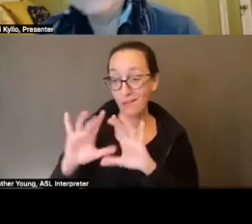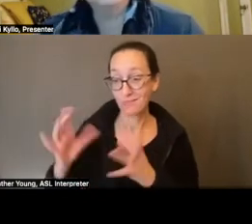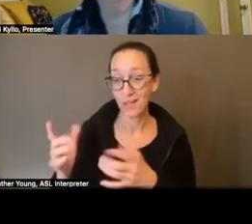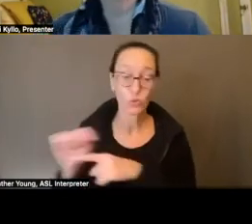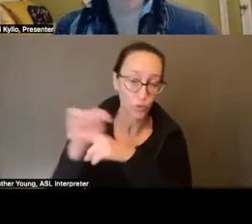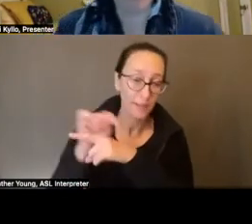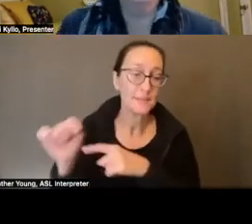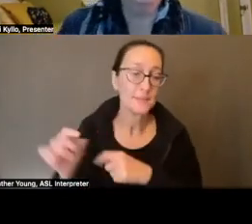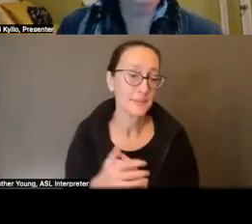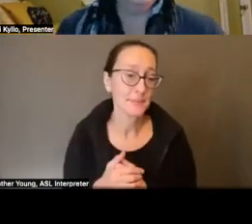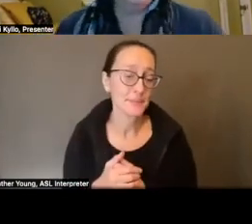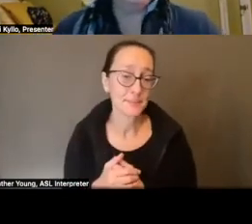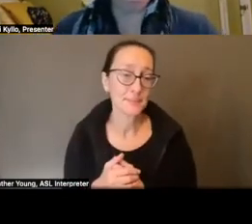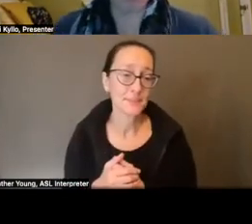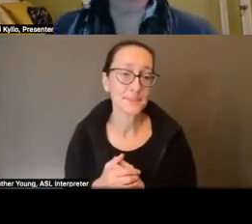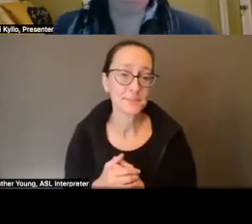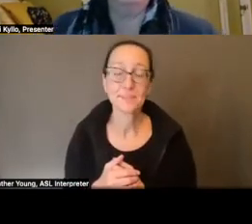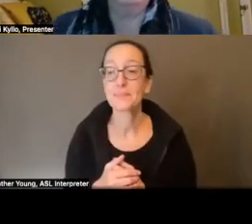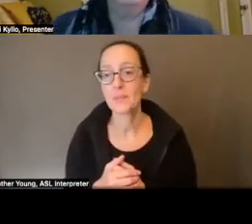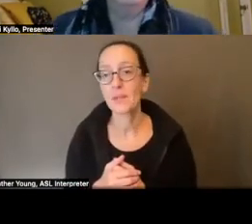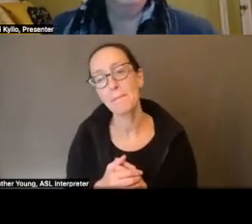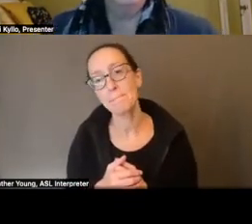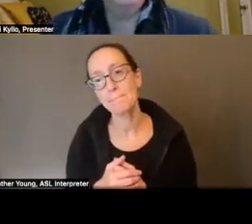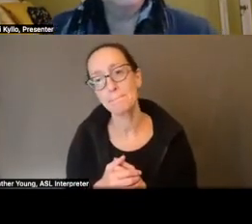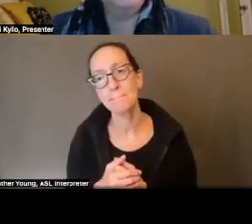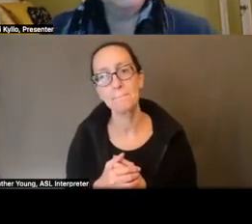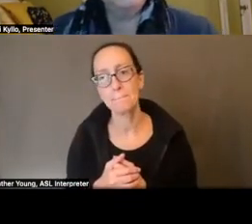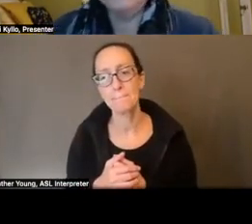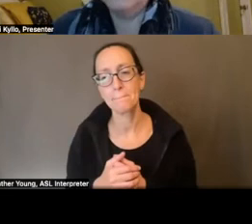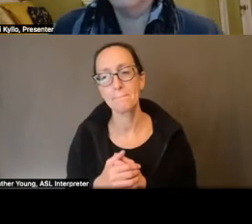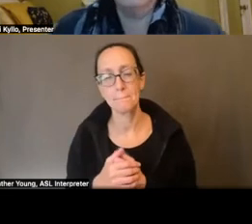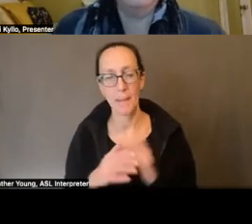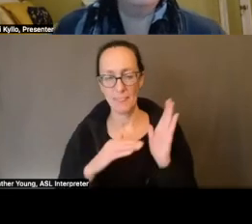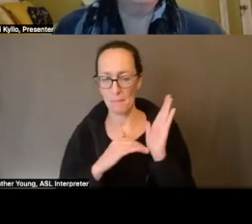And there is a link, I believe at the very bottom of this slide,